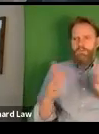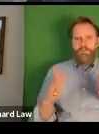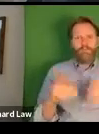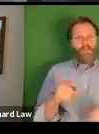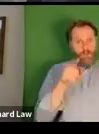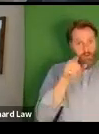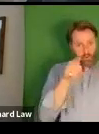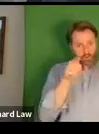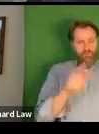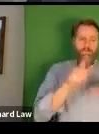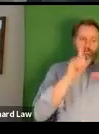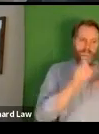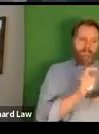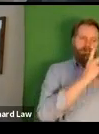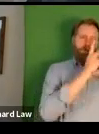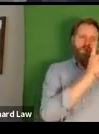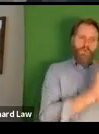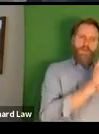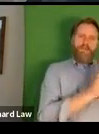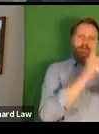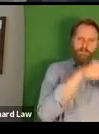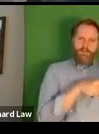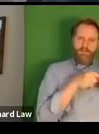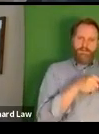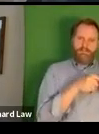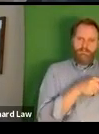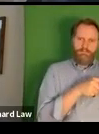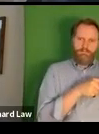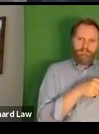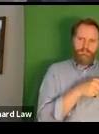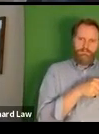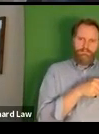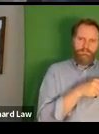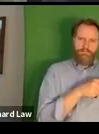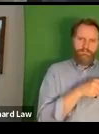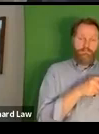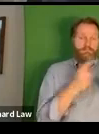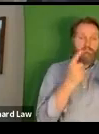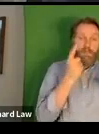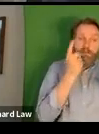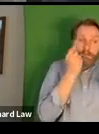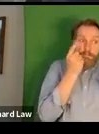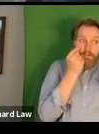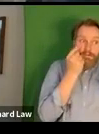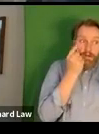person you're shielding and if it's possible for you to work from home you